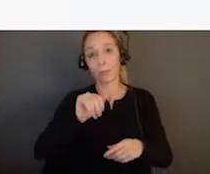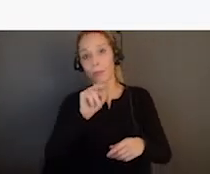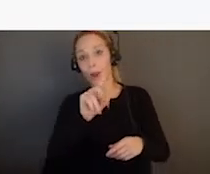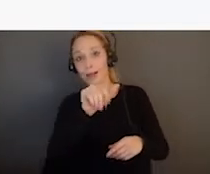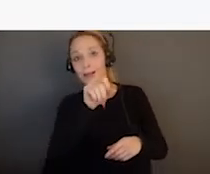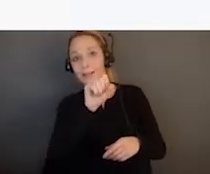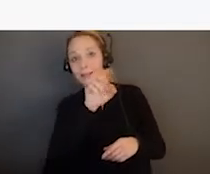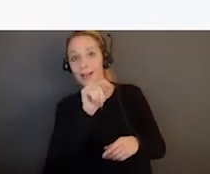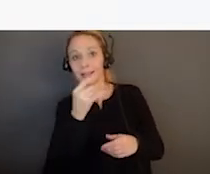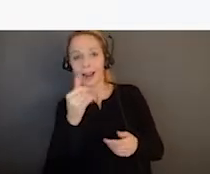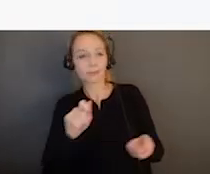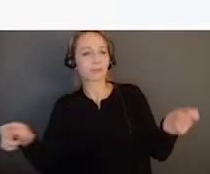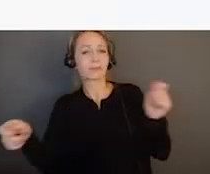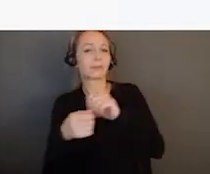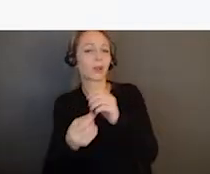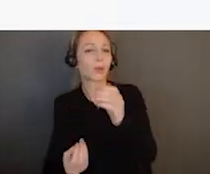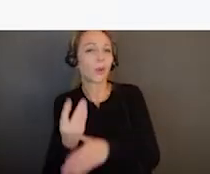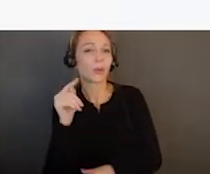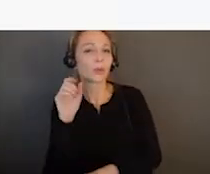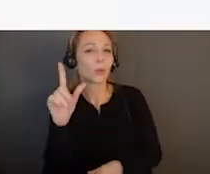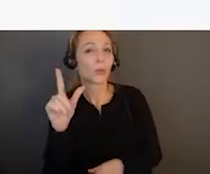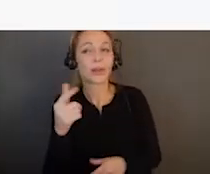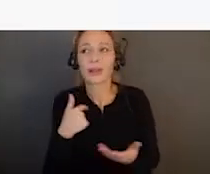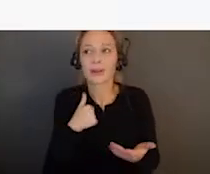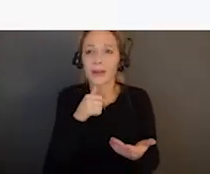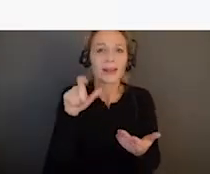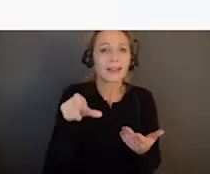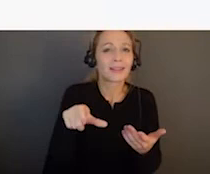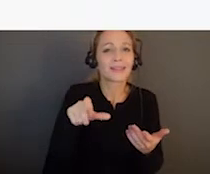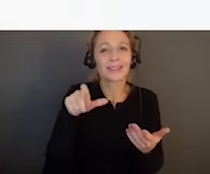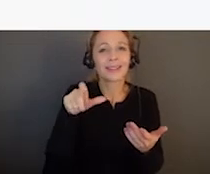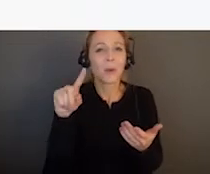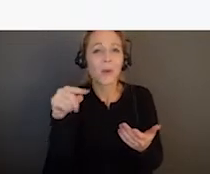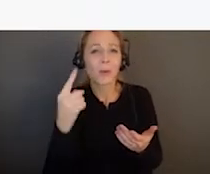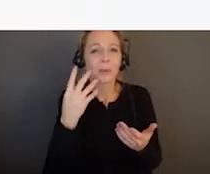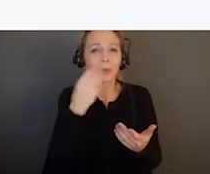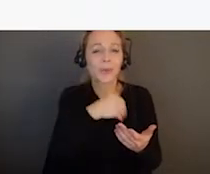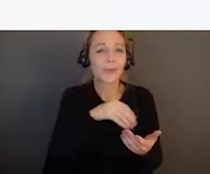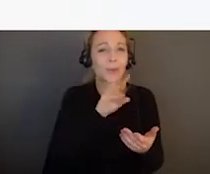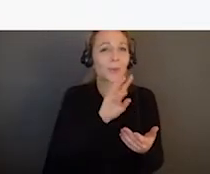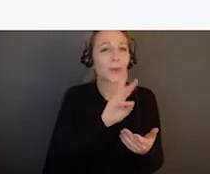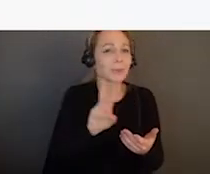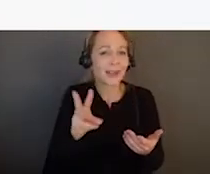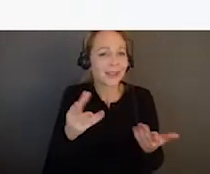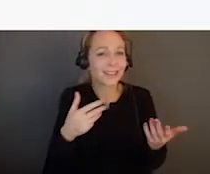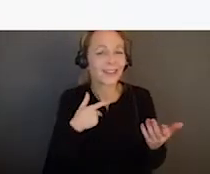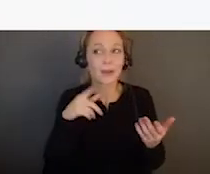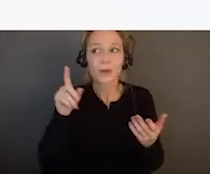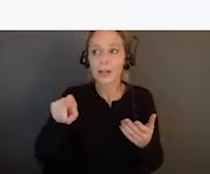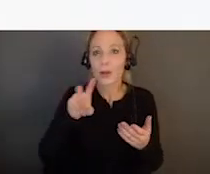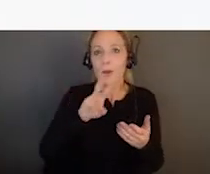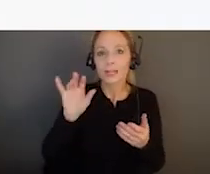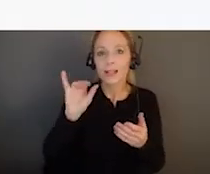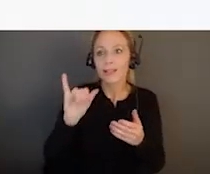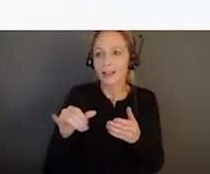NO LONGER DO WE JUST NEED A WEBSITE OR JUST A BEAUTIFUL WEBSITE. BUT WE NEED A WEBSITE THAT DRIVES BUSINESS RESULTS AND